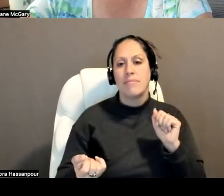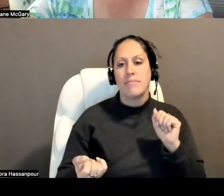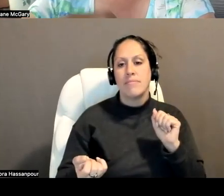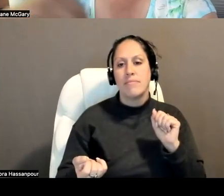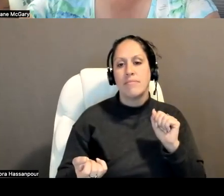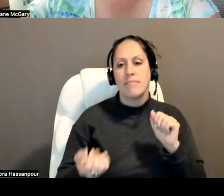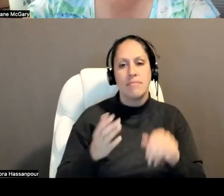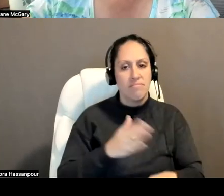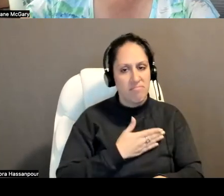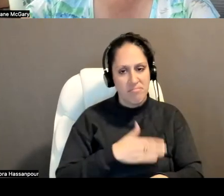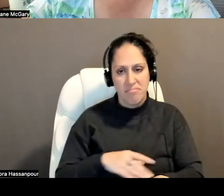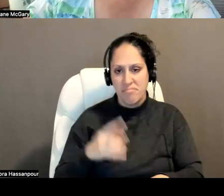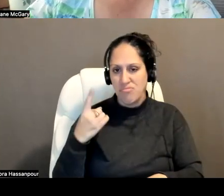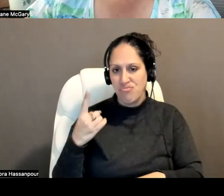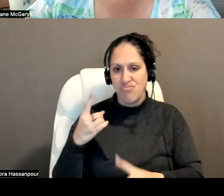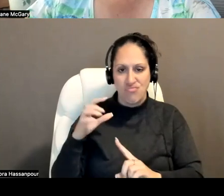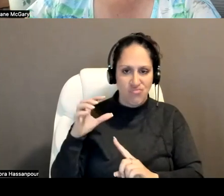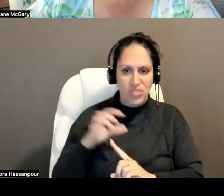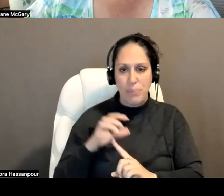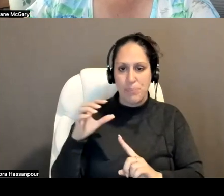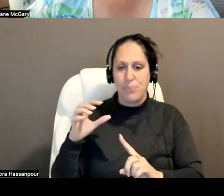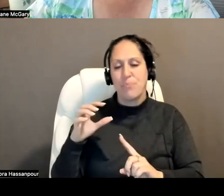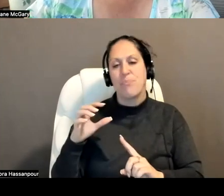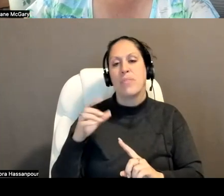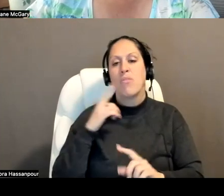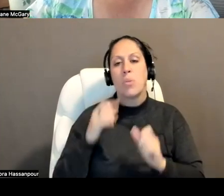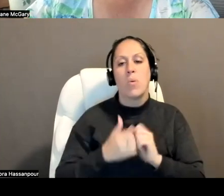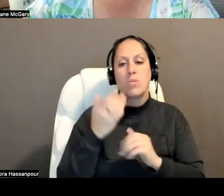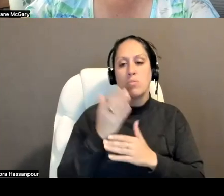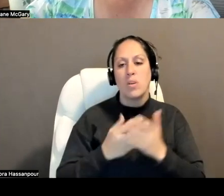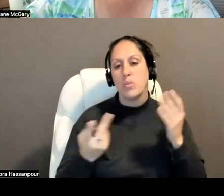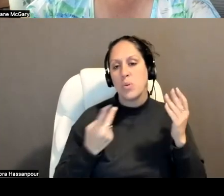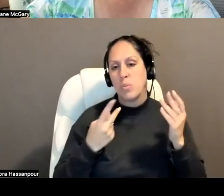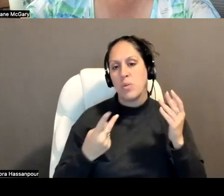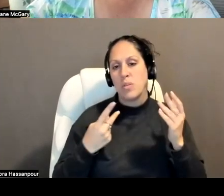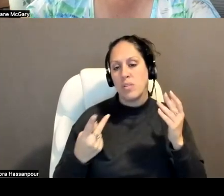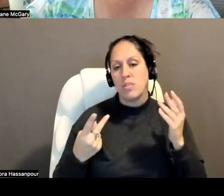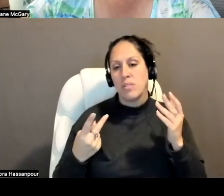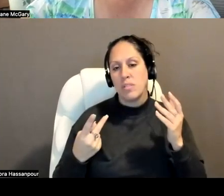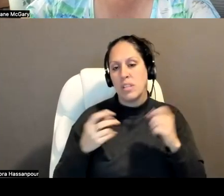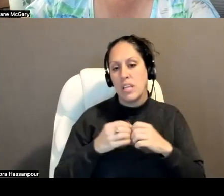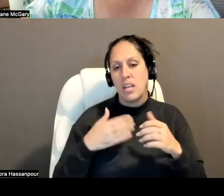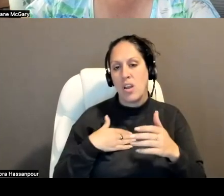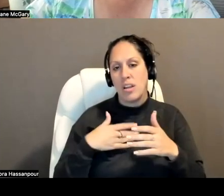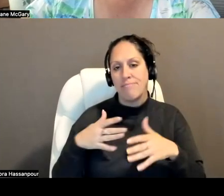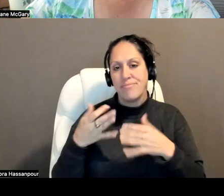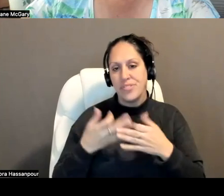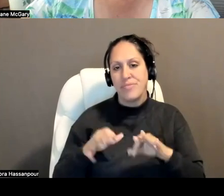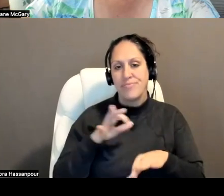Music is the one, I think, for the most part. We both, uh, in our spare time, really enjoy